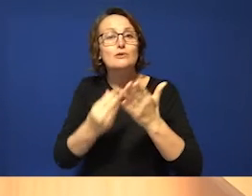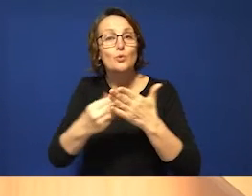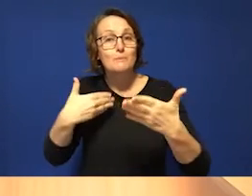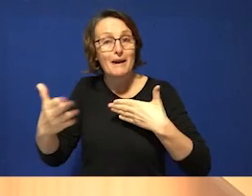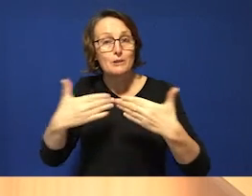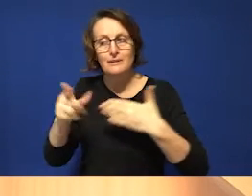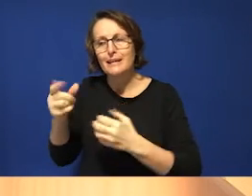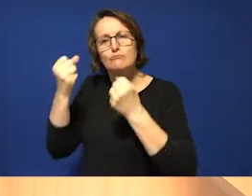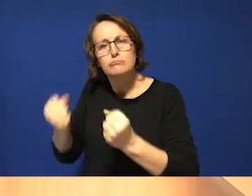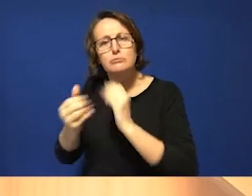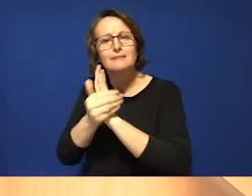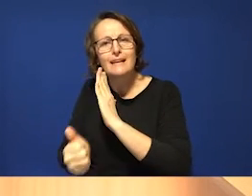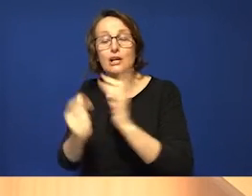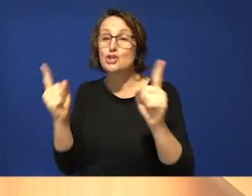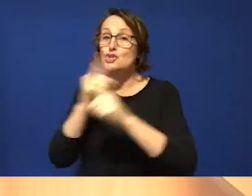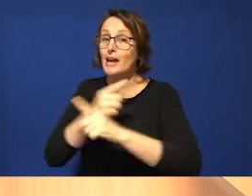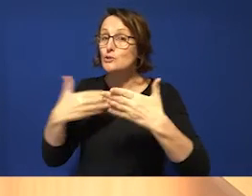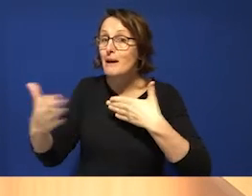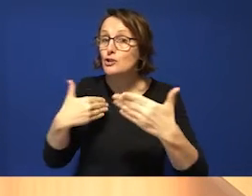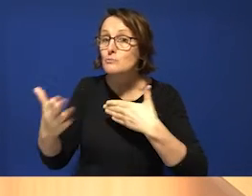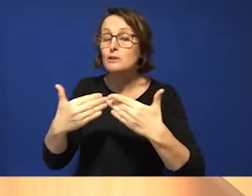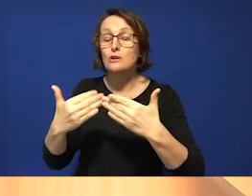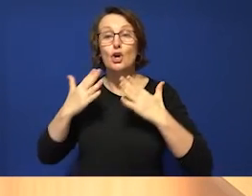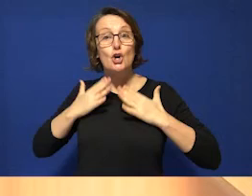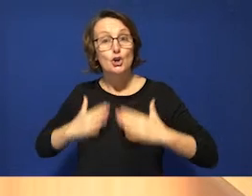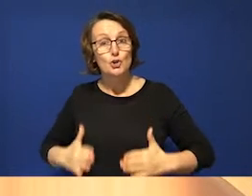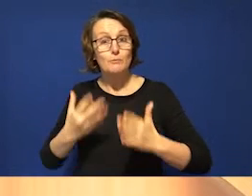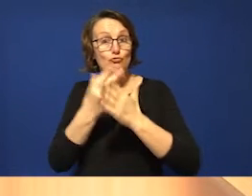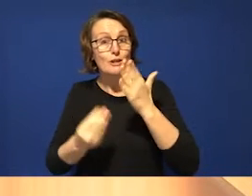in Human Resources, Change Management, Information Technology and Finance.